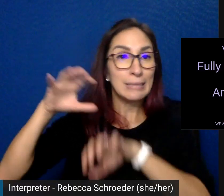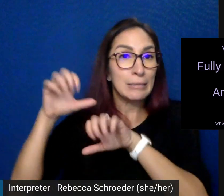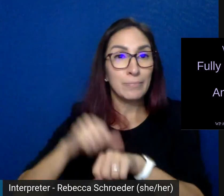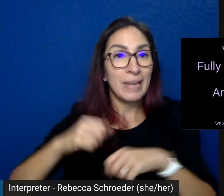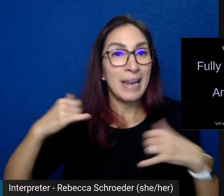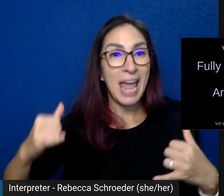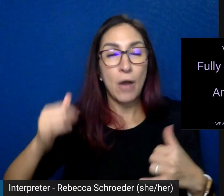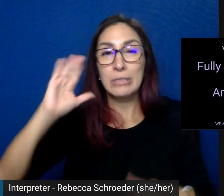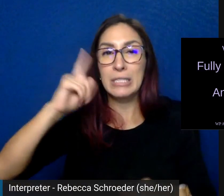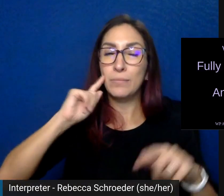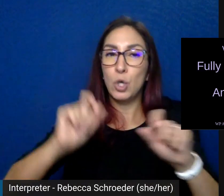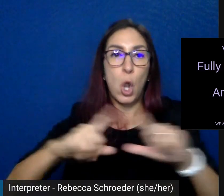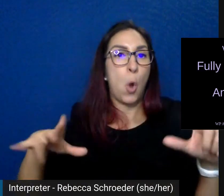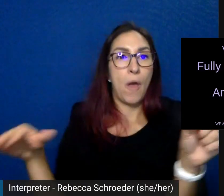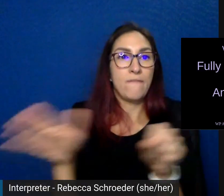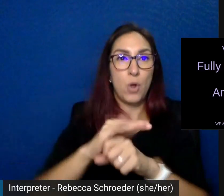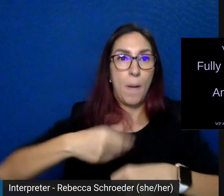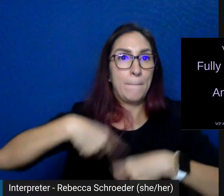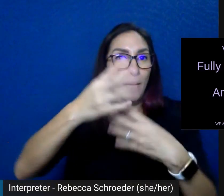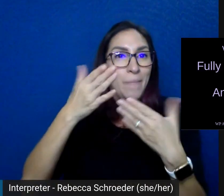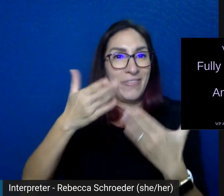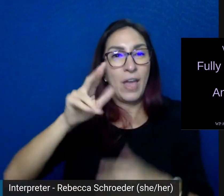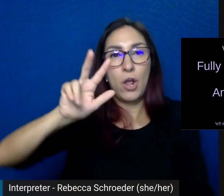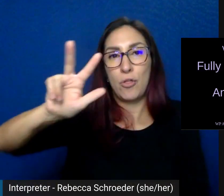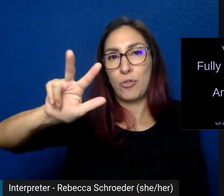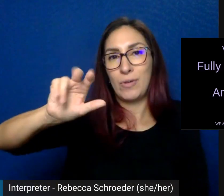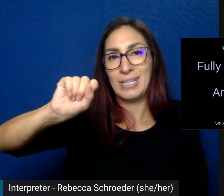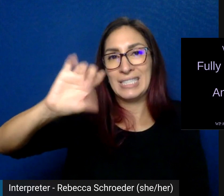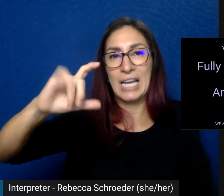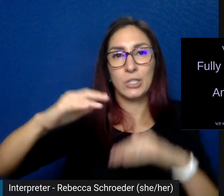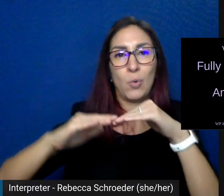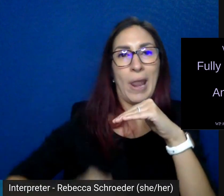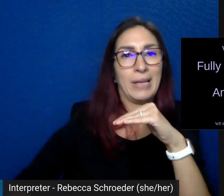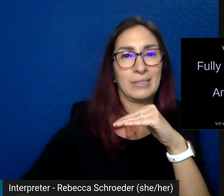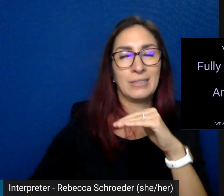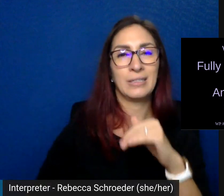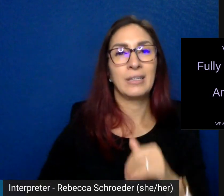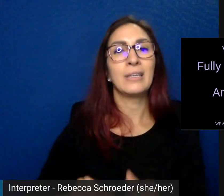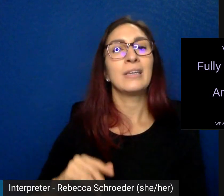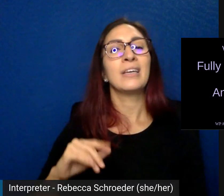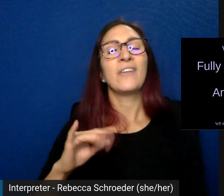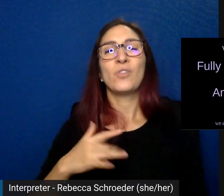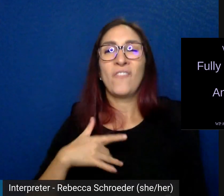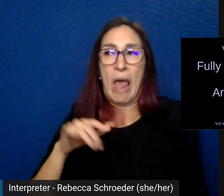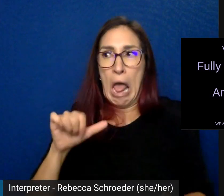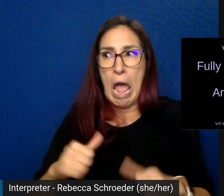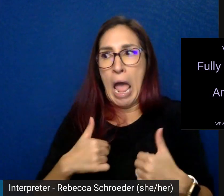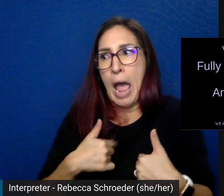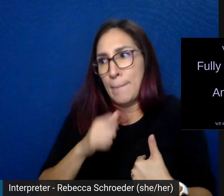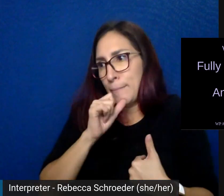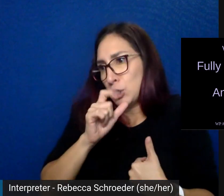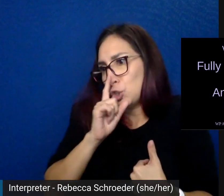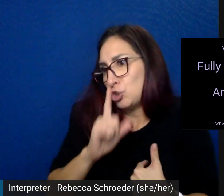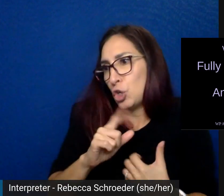If you're unsure how quickly or how slowly your website loads, there are many websites [unintelligible]